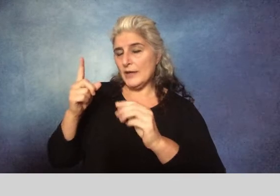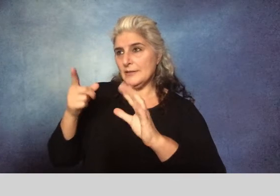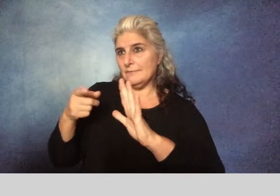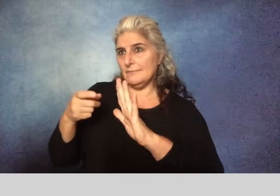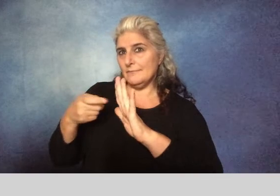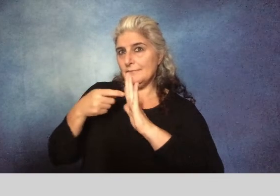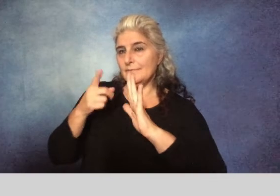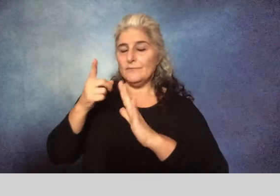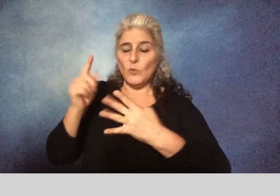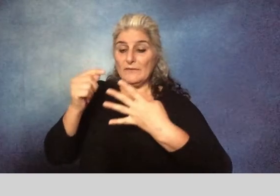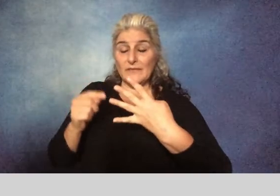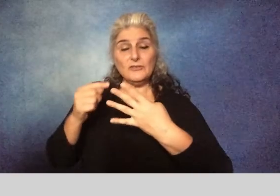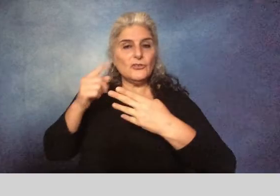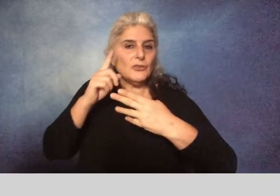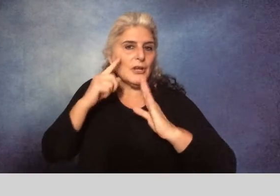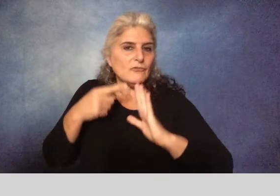why this album is far away from the others.